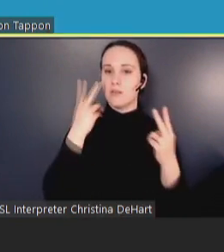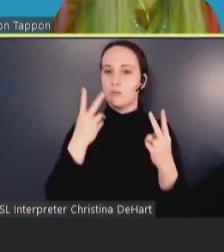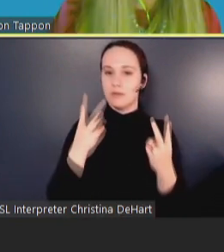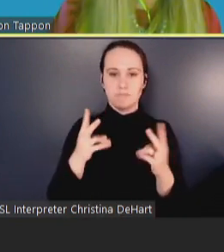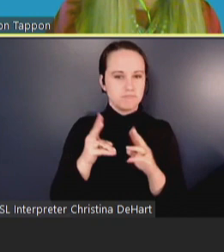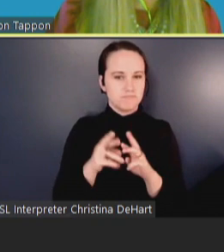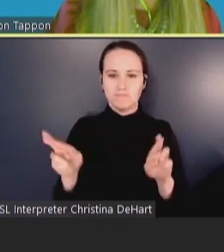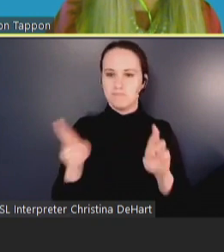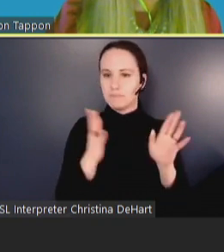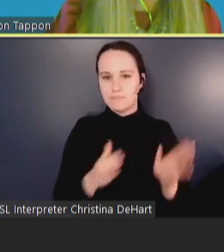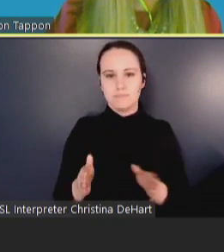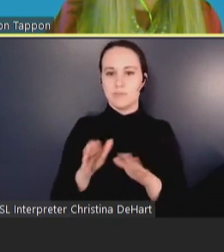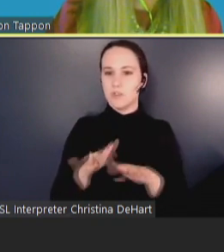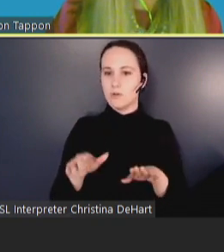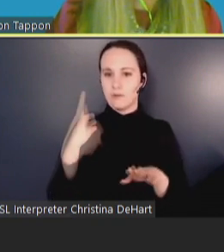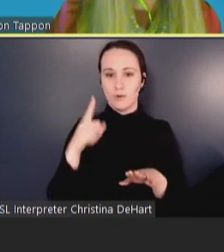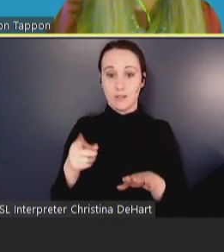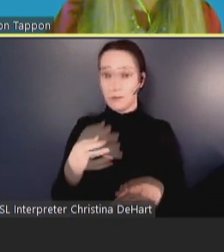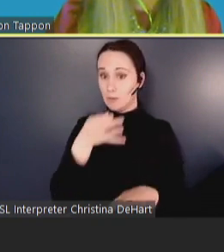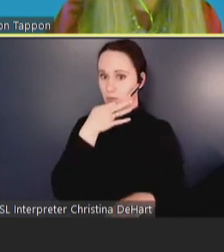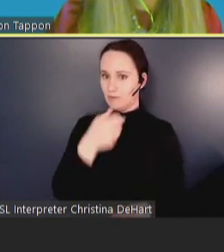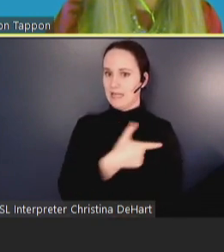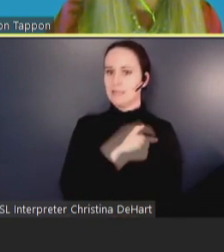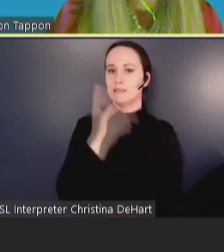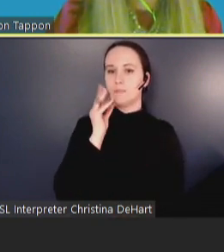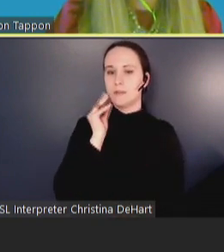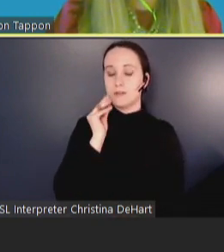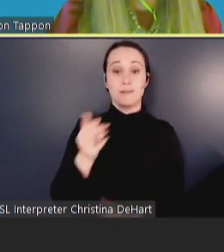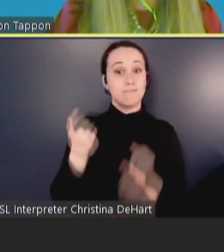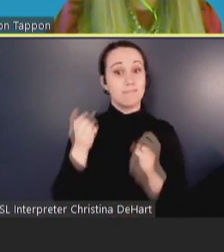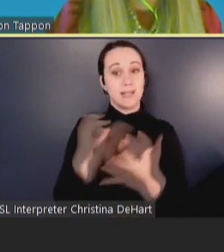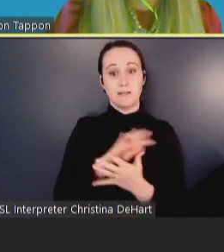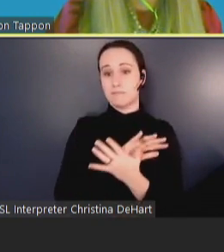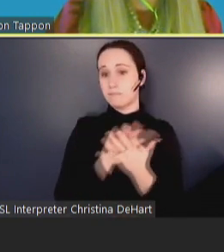experience. It has multiple components to address the needs for many children,